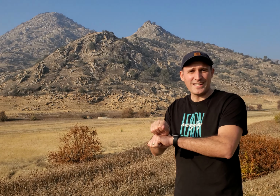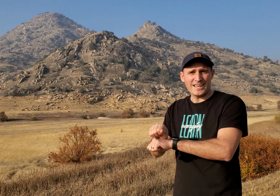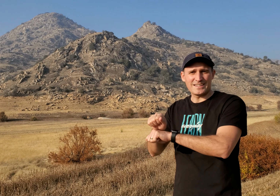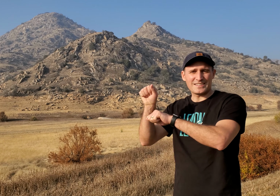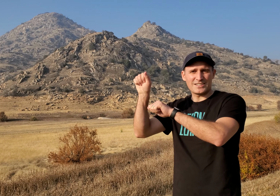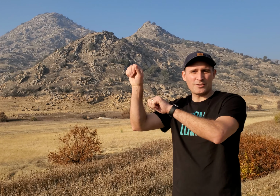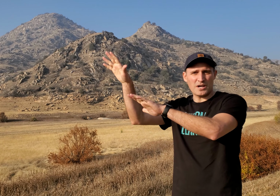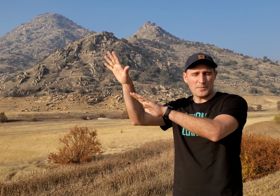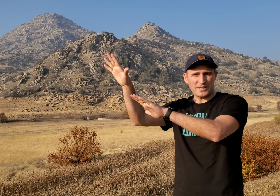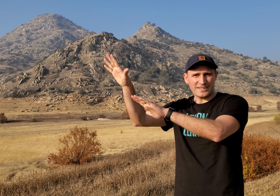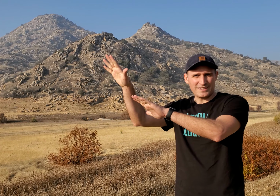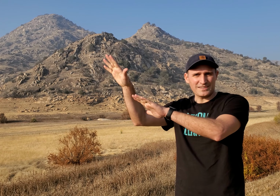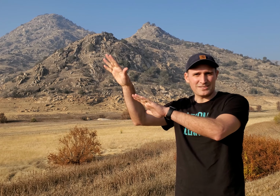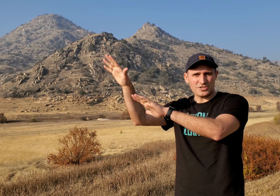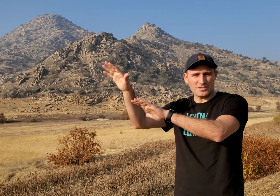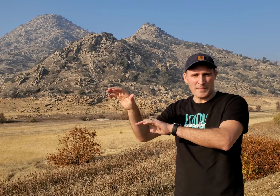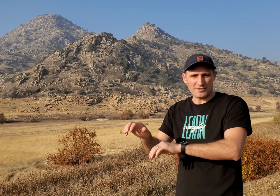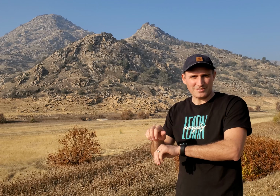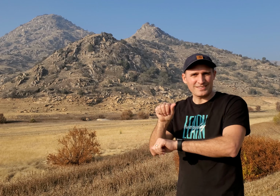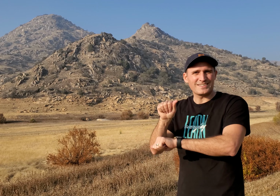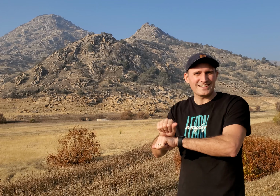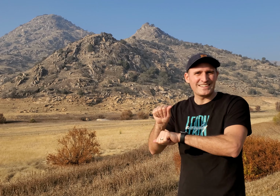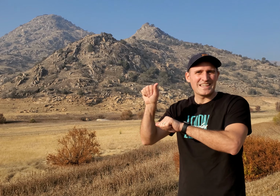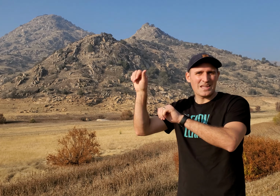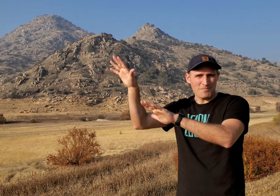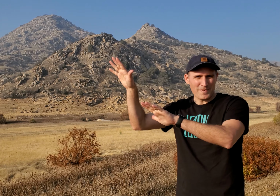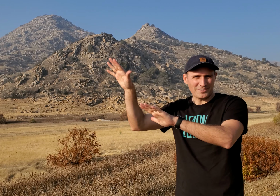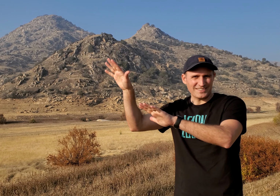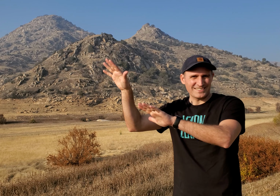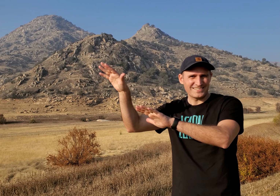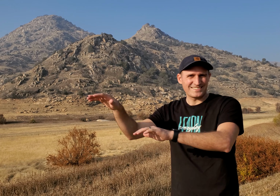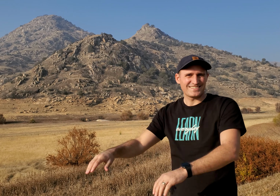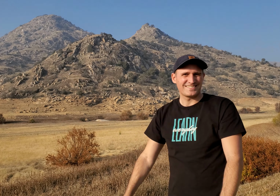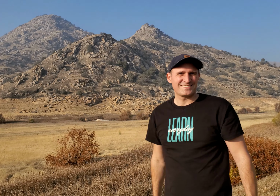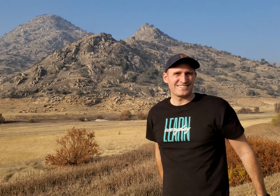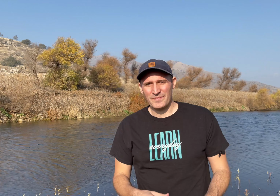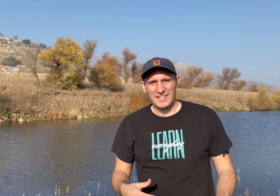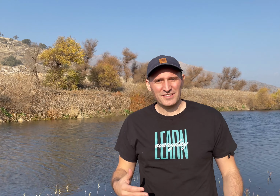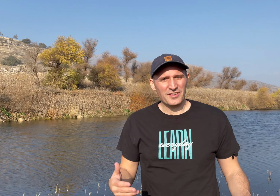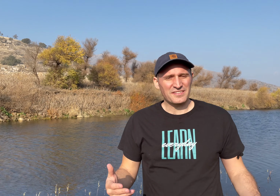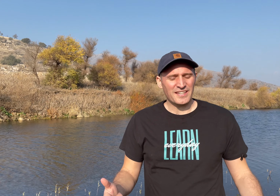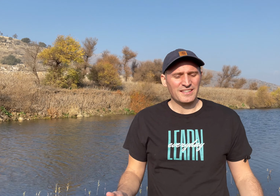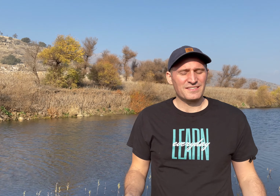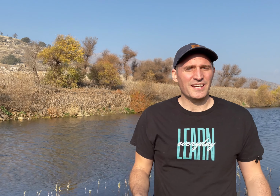and it's going to go up like this to show the mountain. Mountain. And so the second sign for